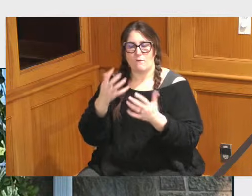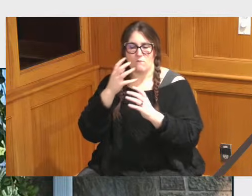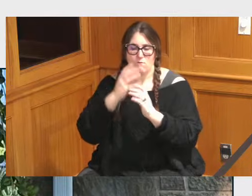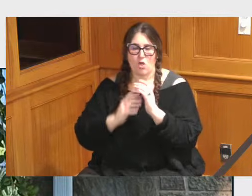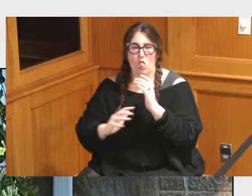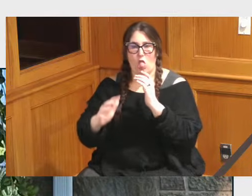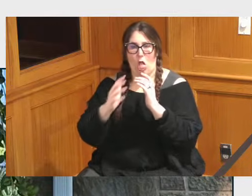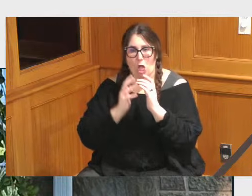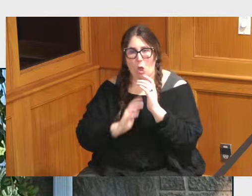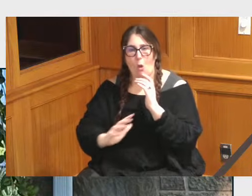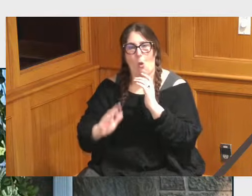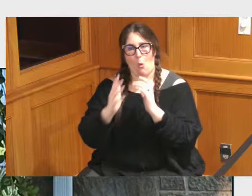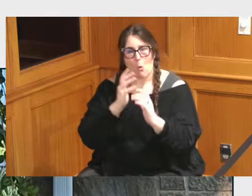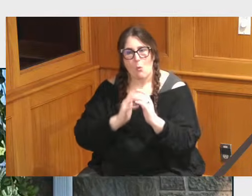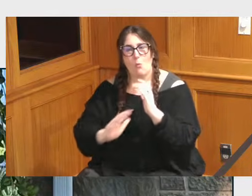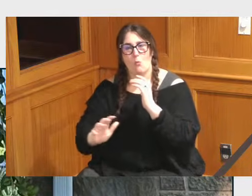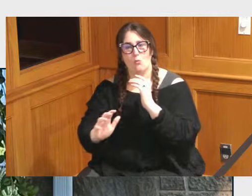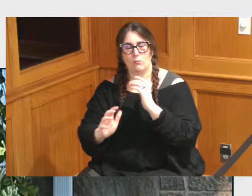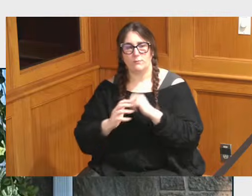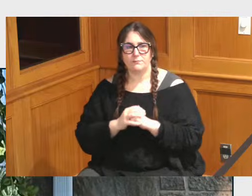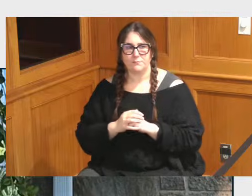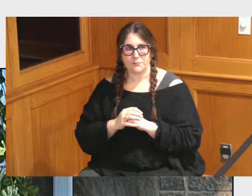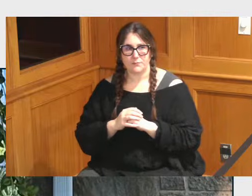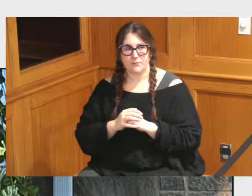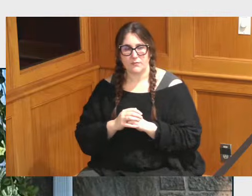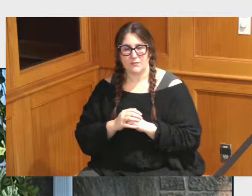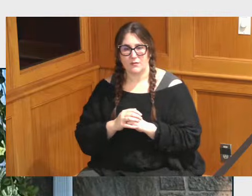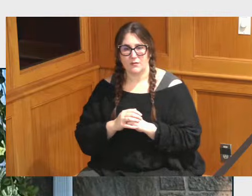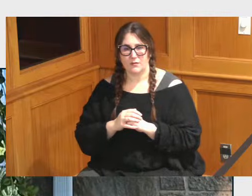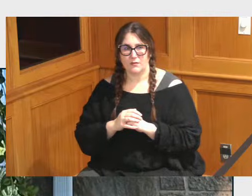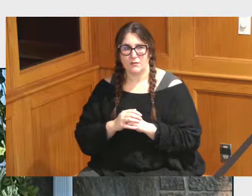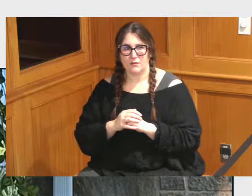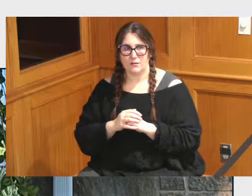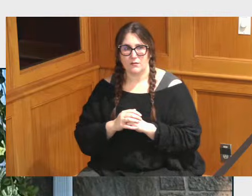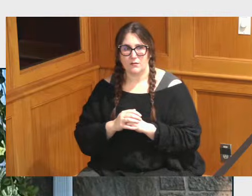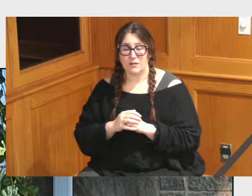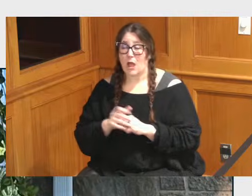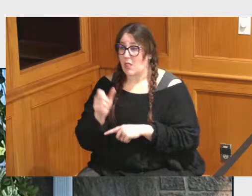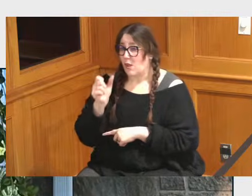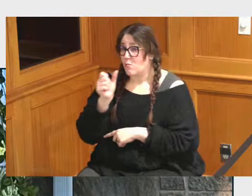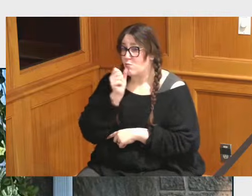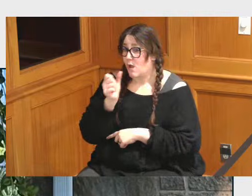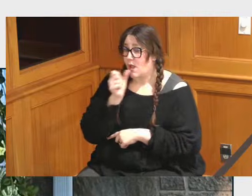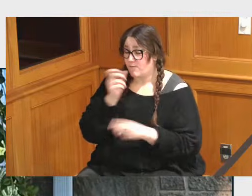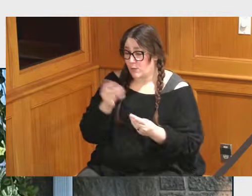sources of extraneous flow that are downspouts and on public on a private property. That's